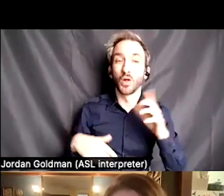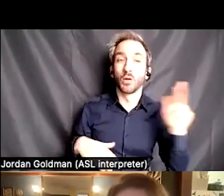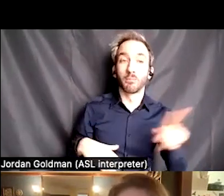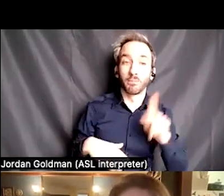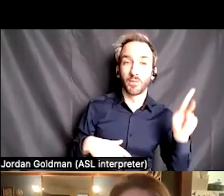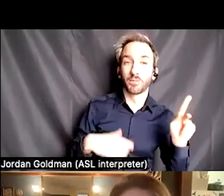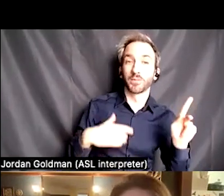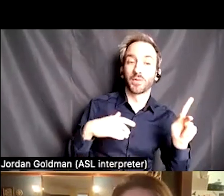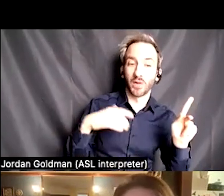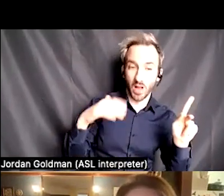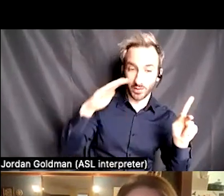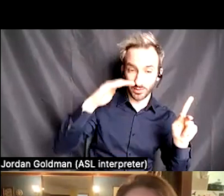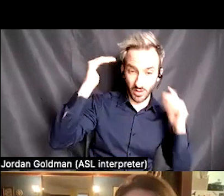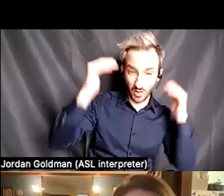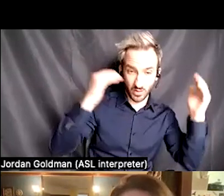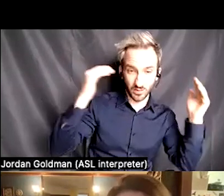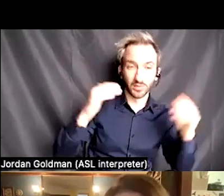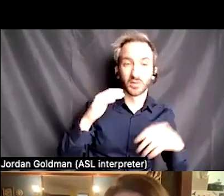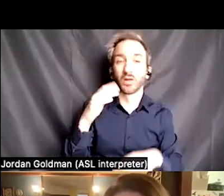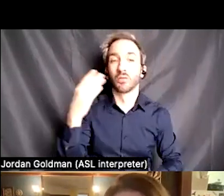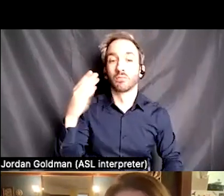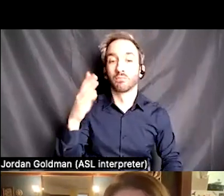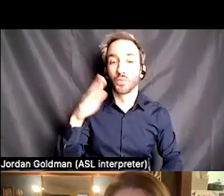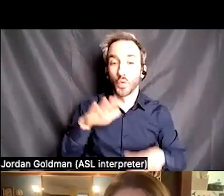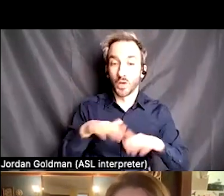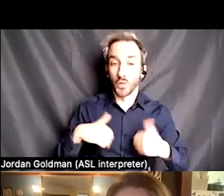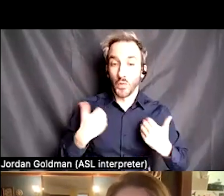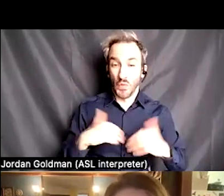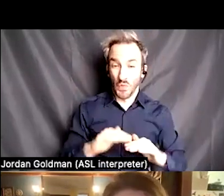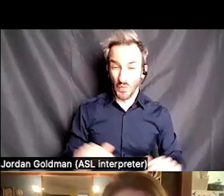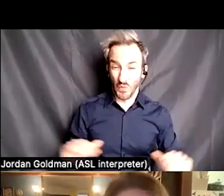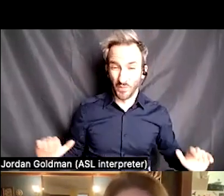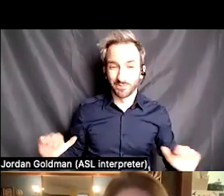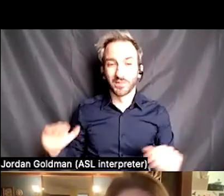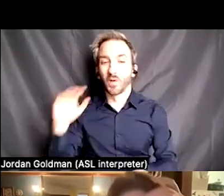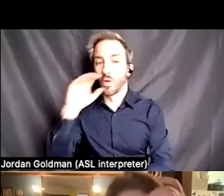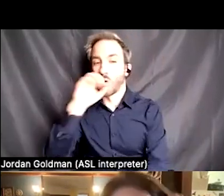right, we have YA. Comics and graphic novels for adults is the biggest-selling comics and graphic